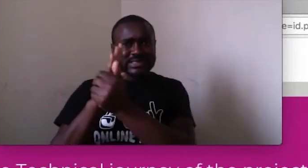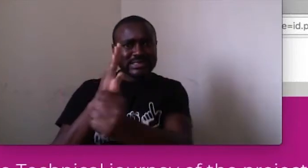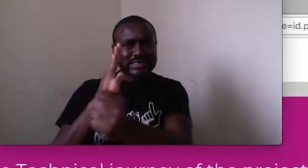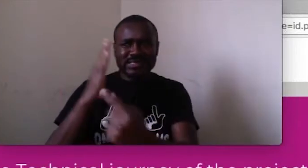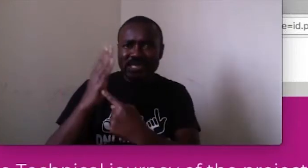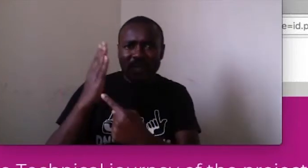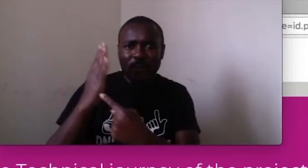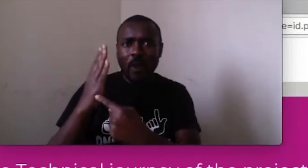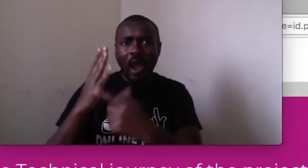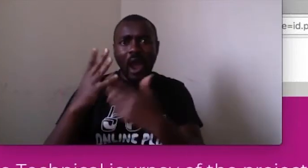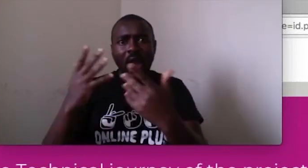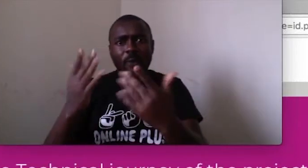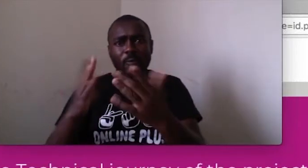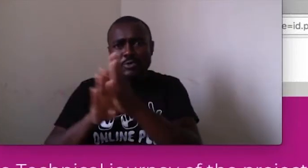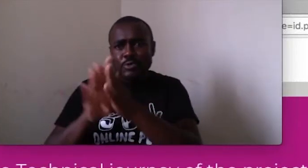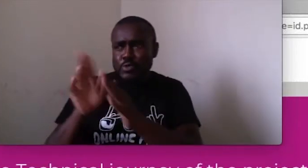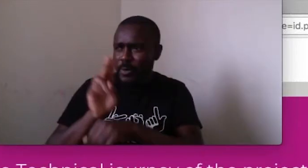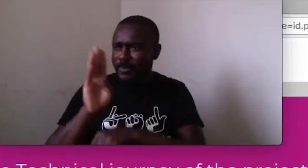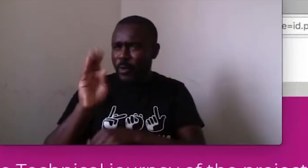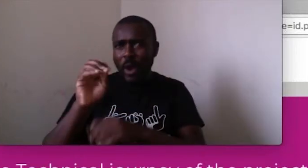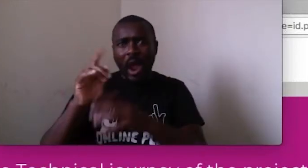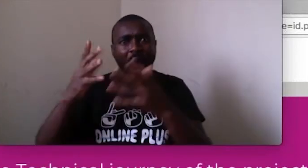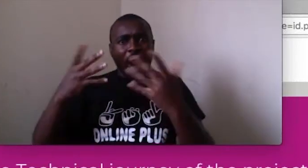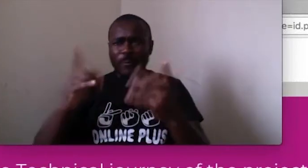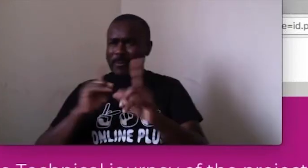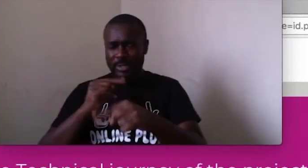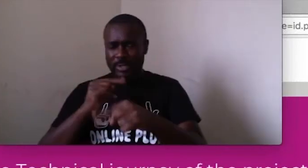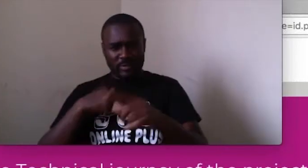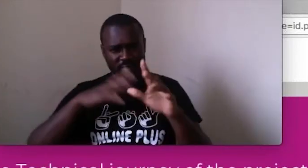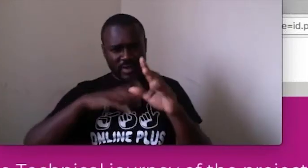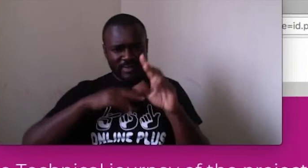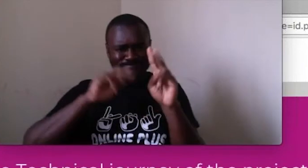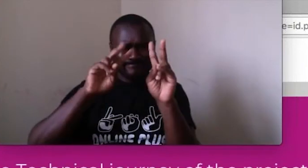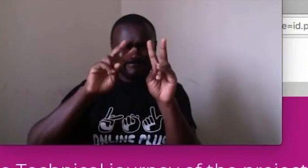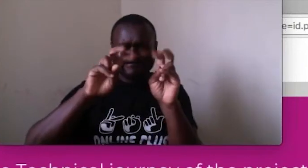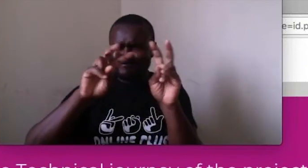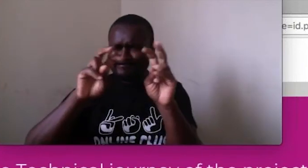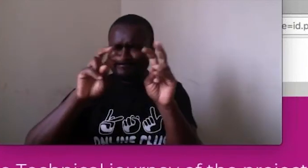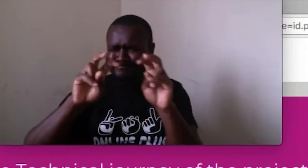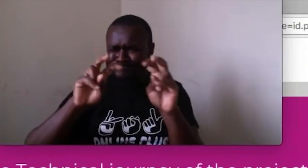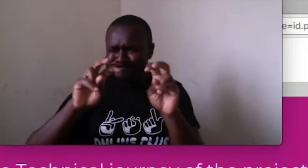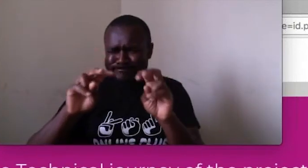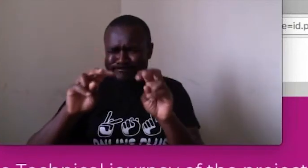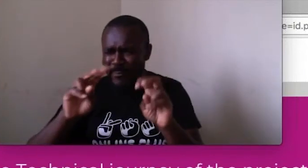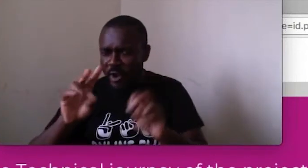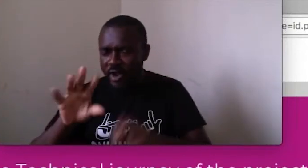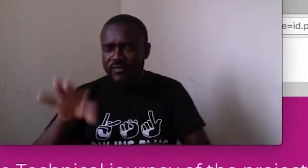I looked at a certain advert I wanted to do a bit of research